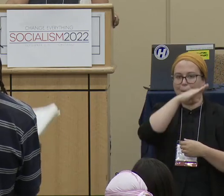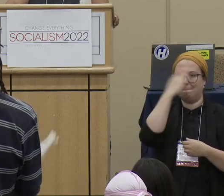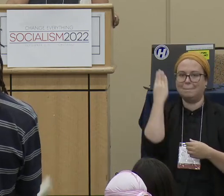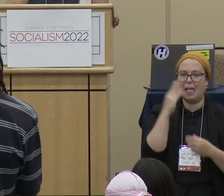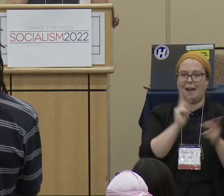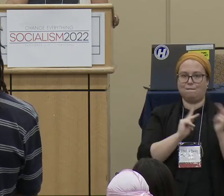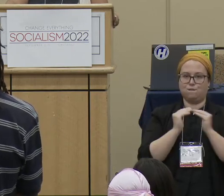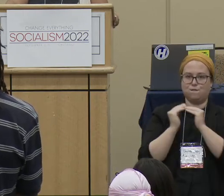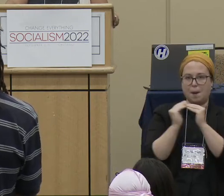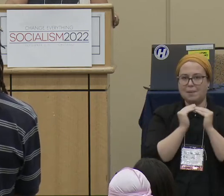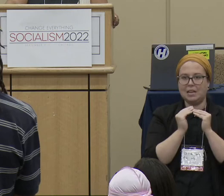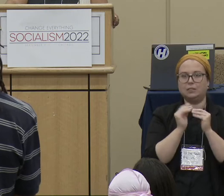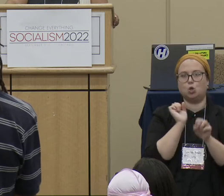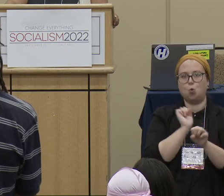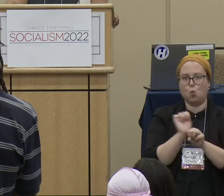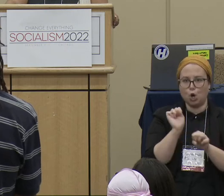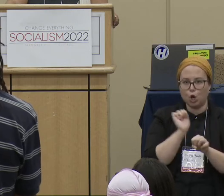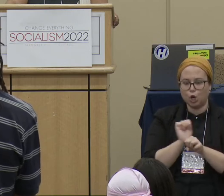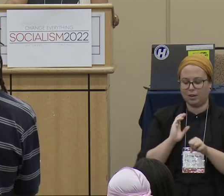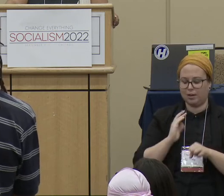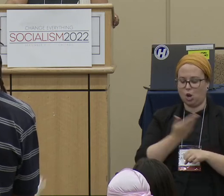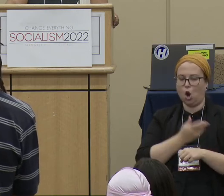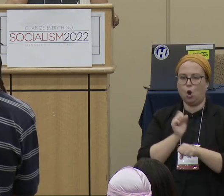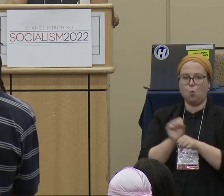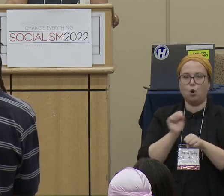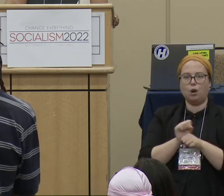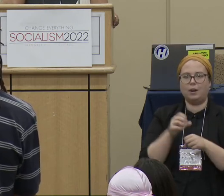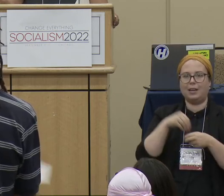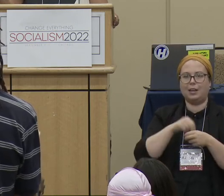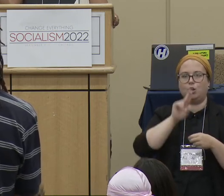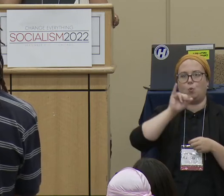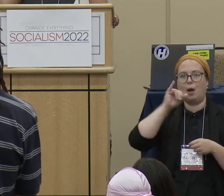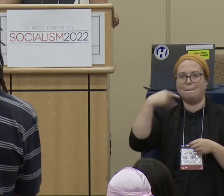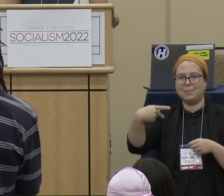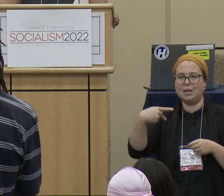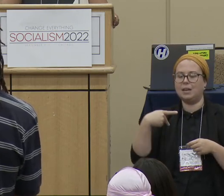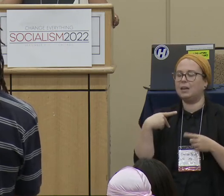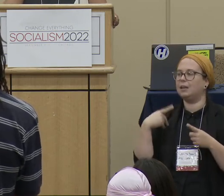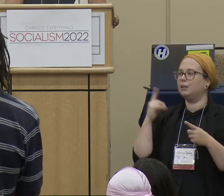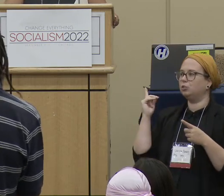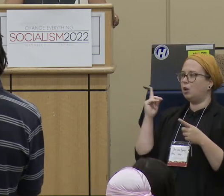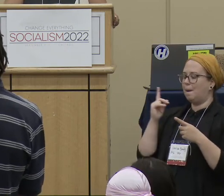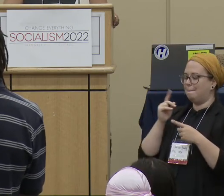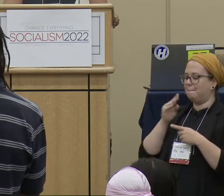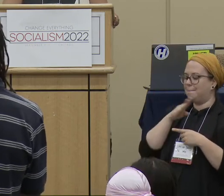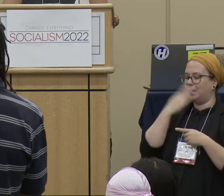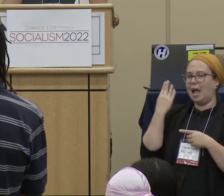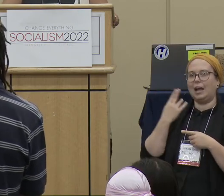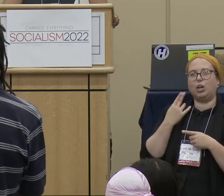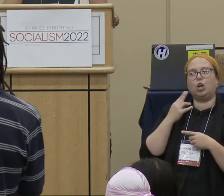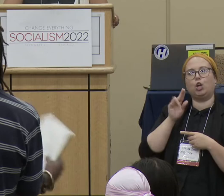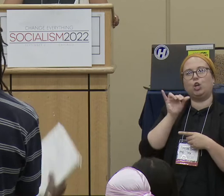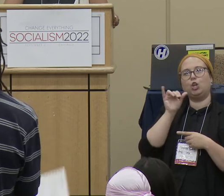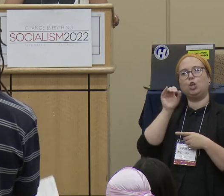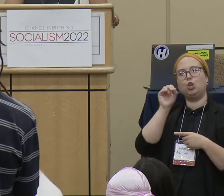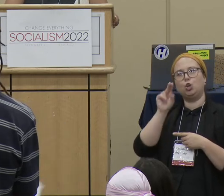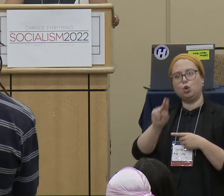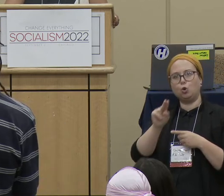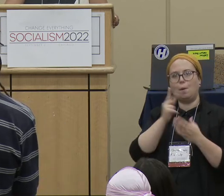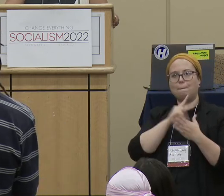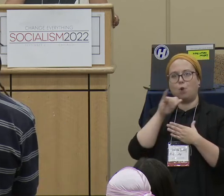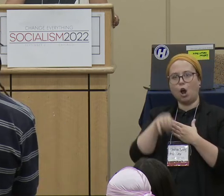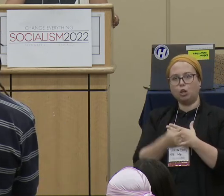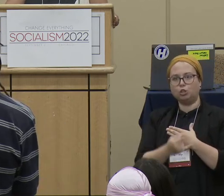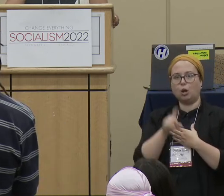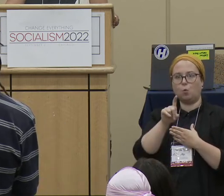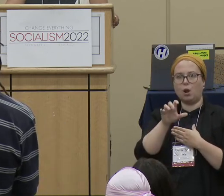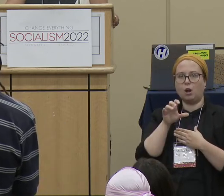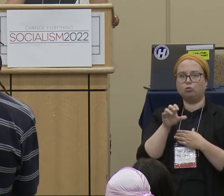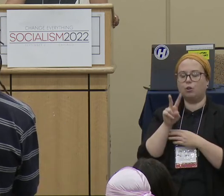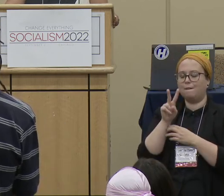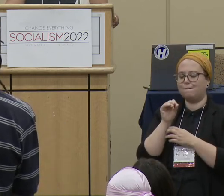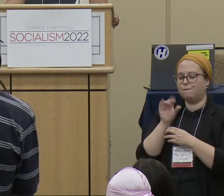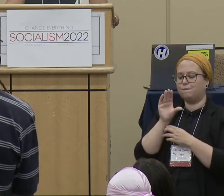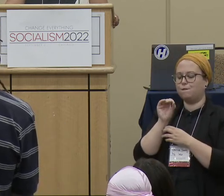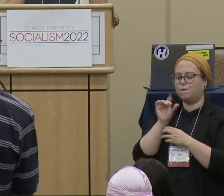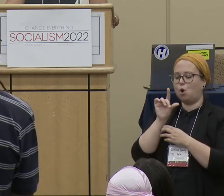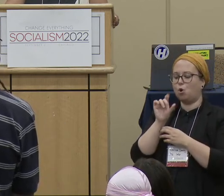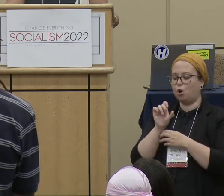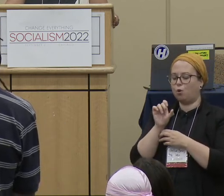engage in Black feminist work in our work. Obviously, BYP .